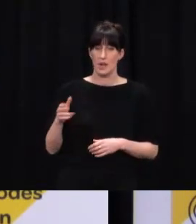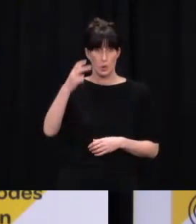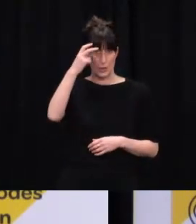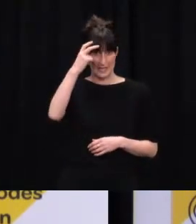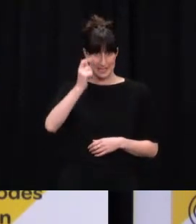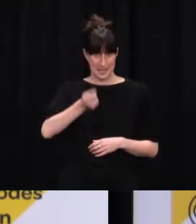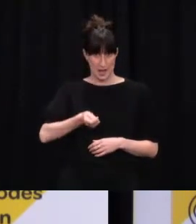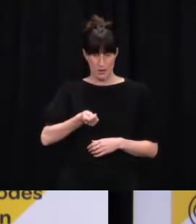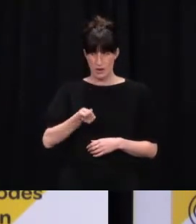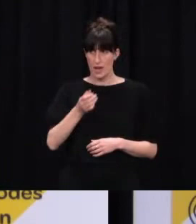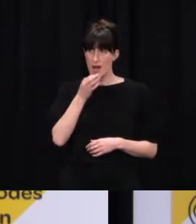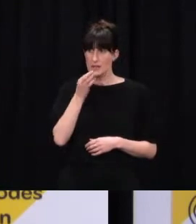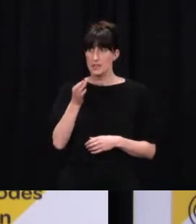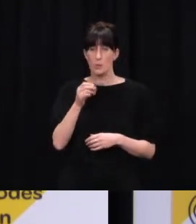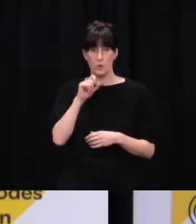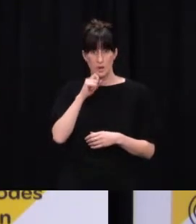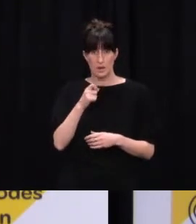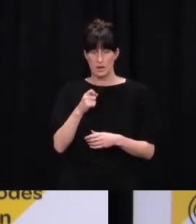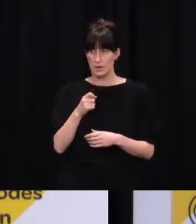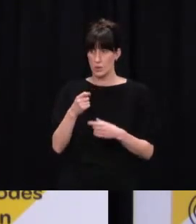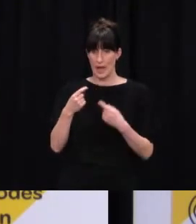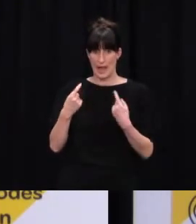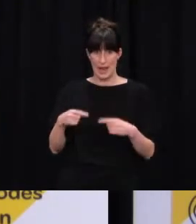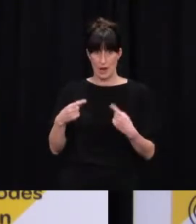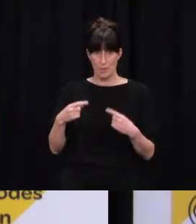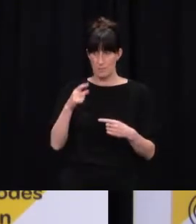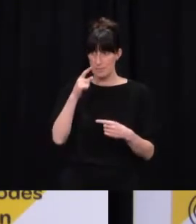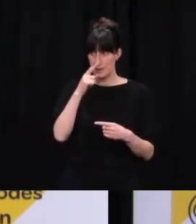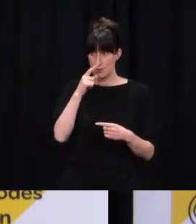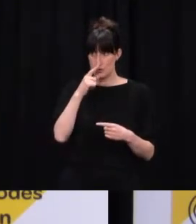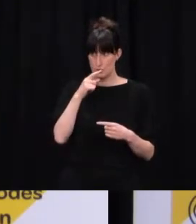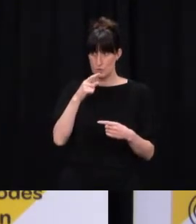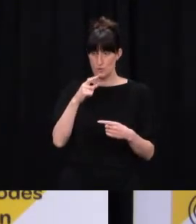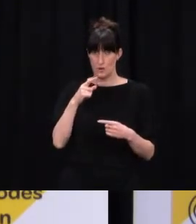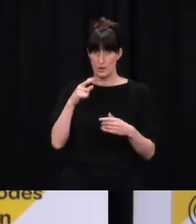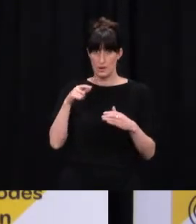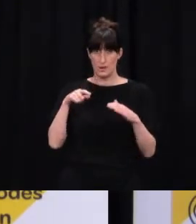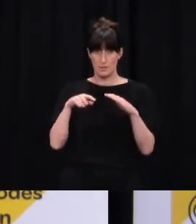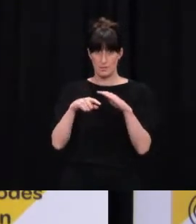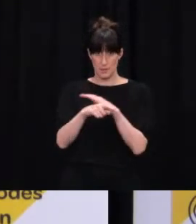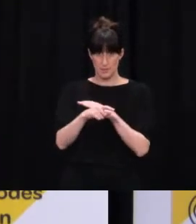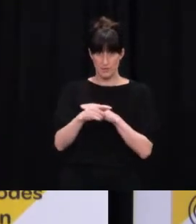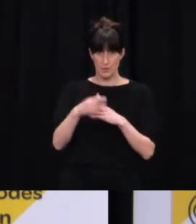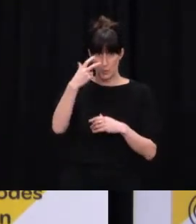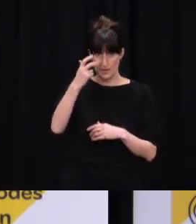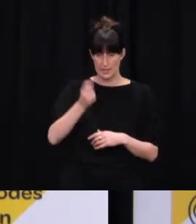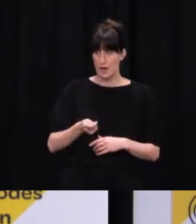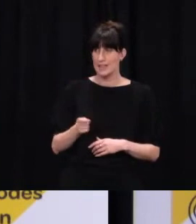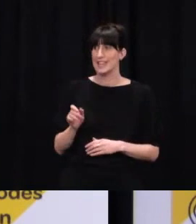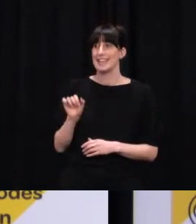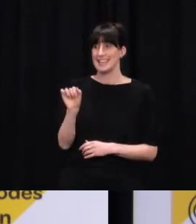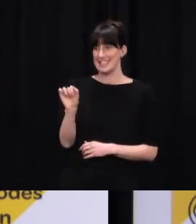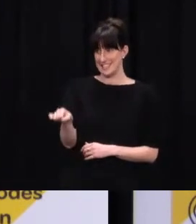infections. >>It has been requested that the travel be pushed back to get people back